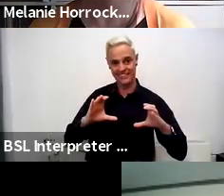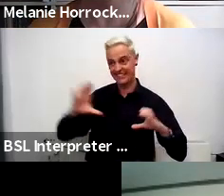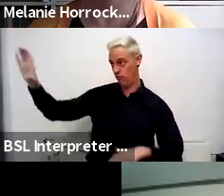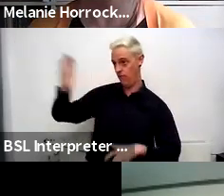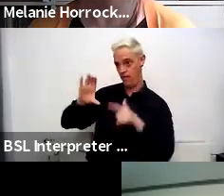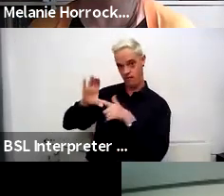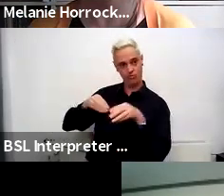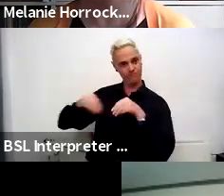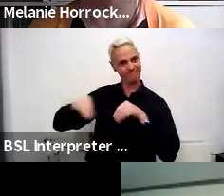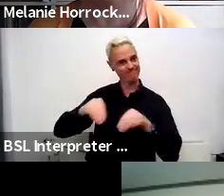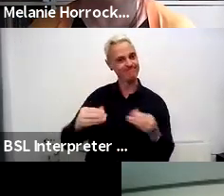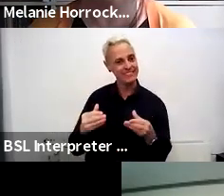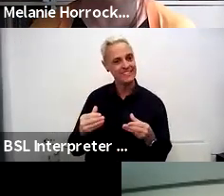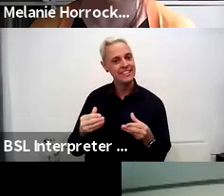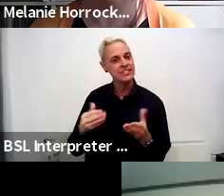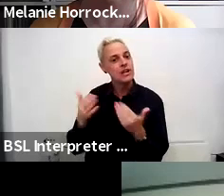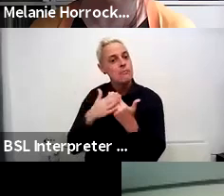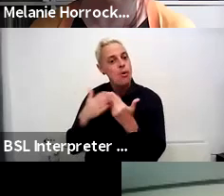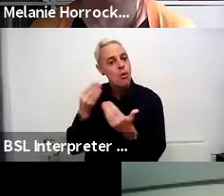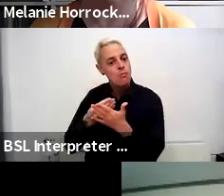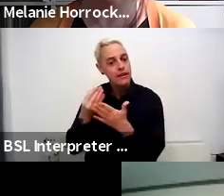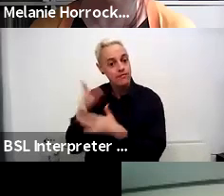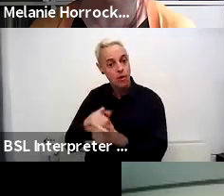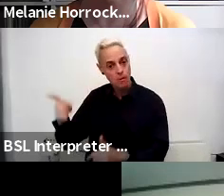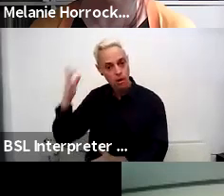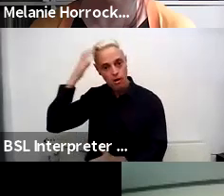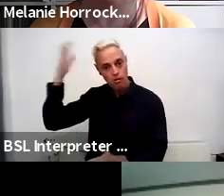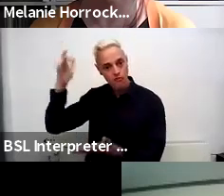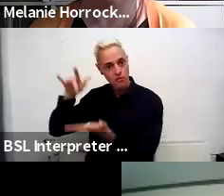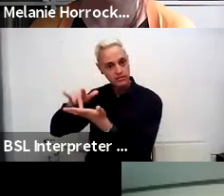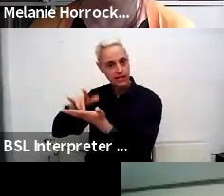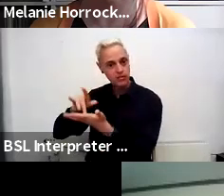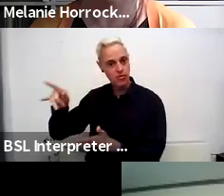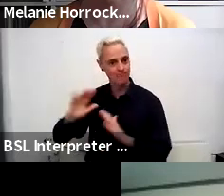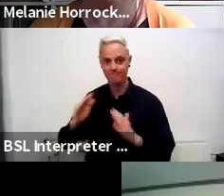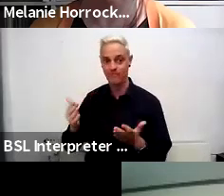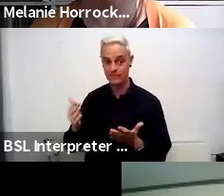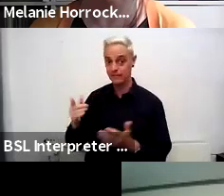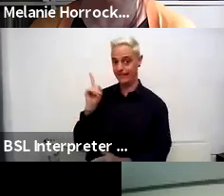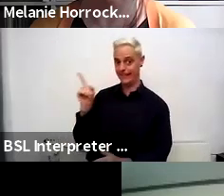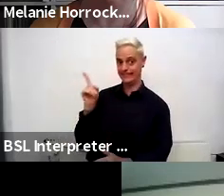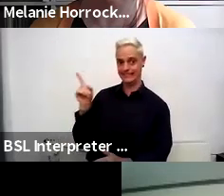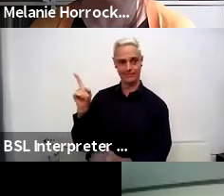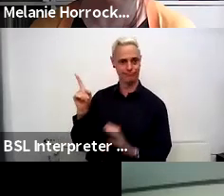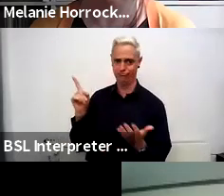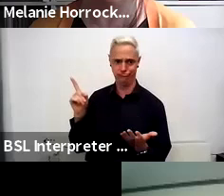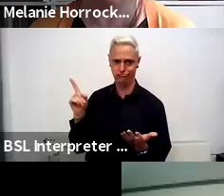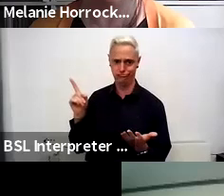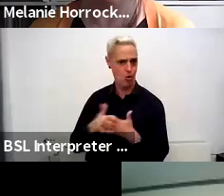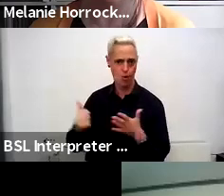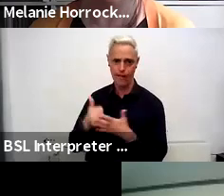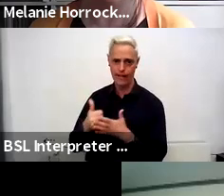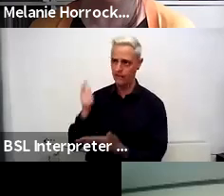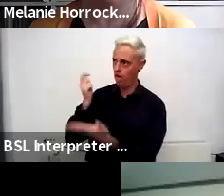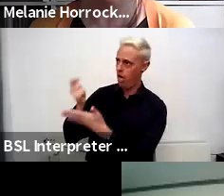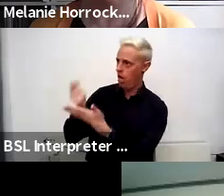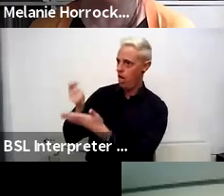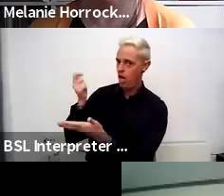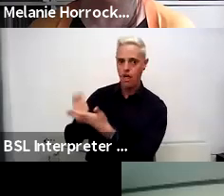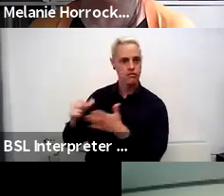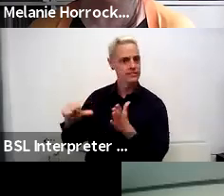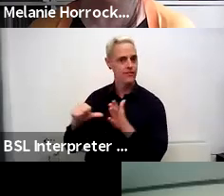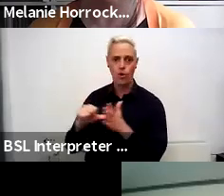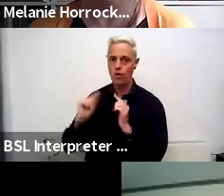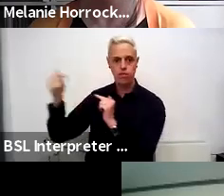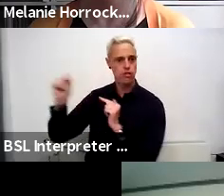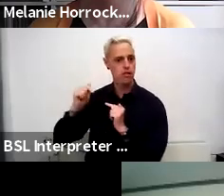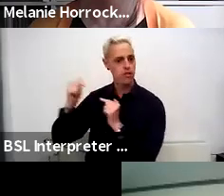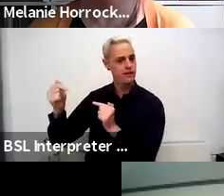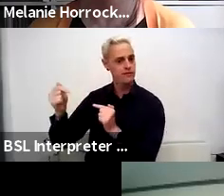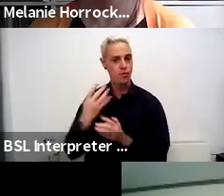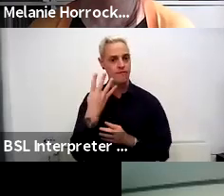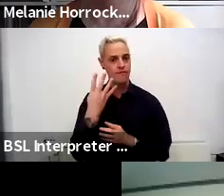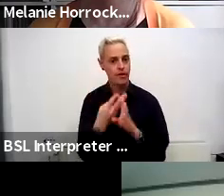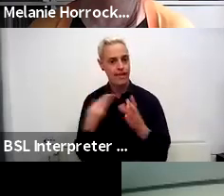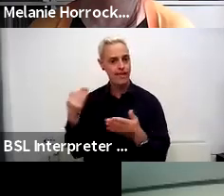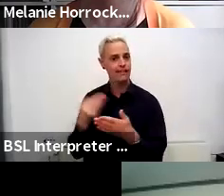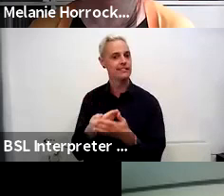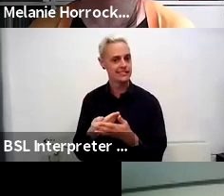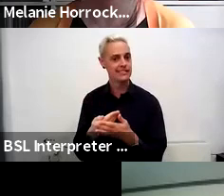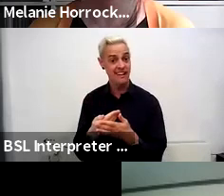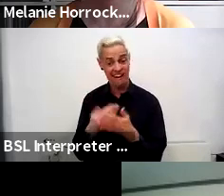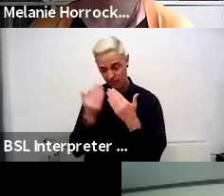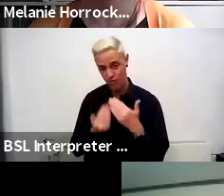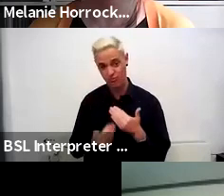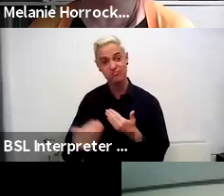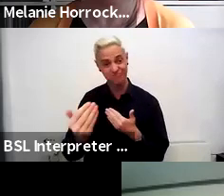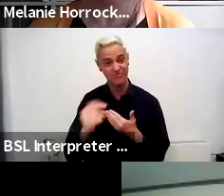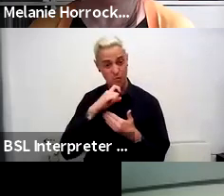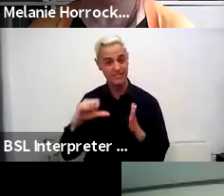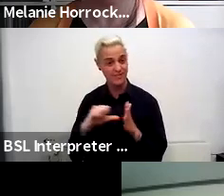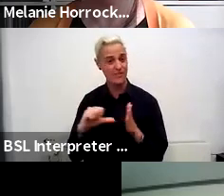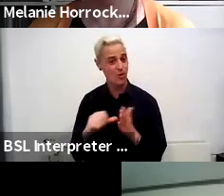So, getting more money out of central government is specially this central government is always be been difficult. Over the past four years and, and I think it will be over the next few years, so not an excuse.